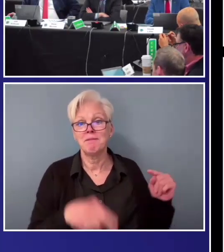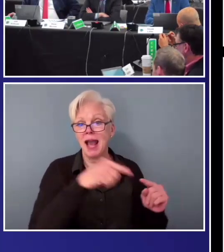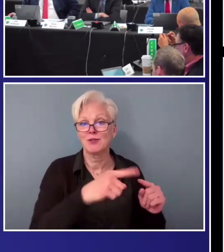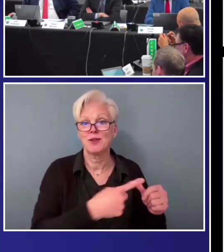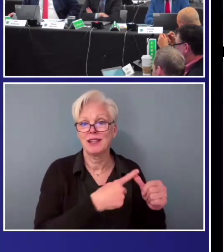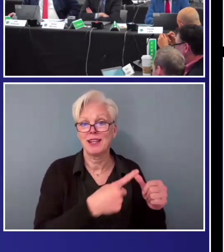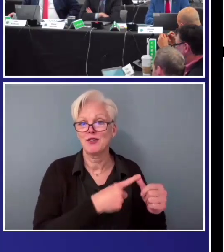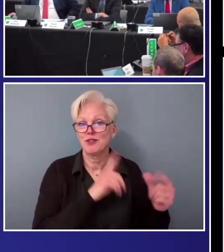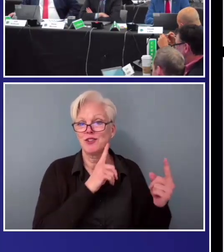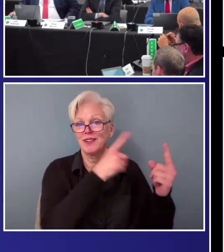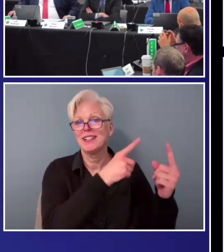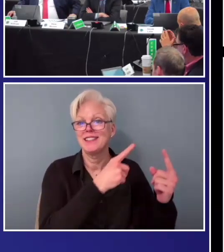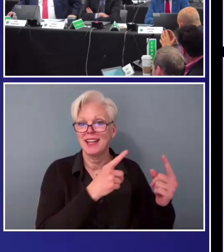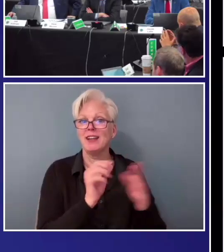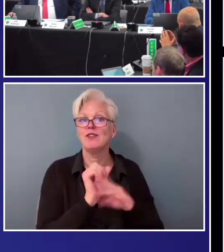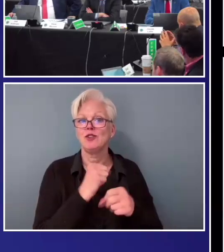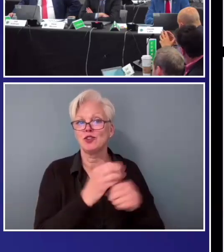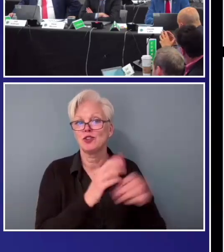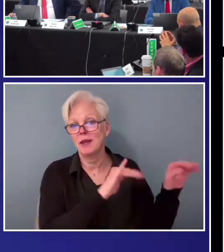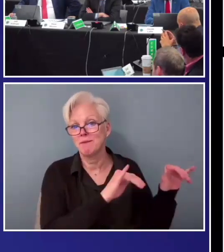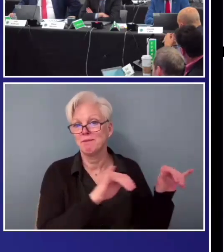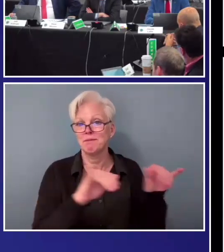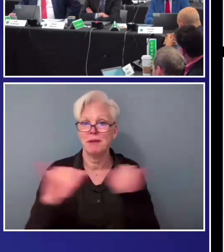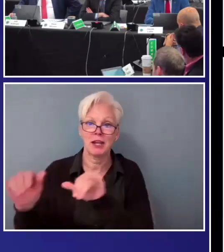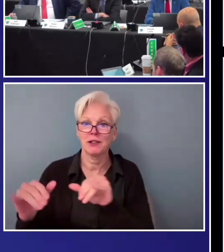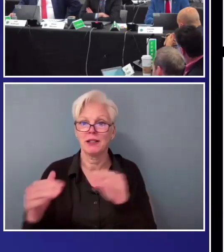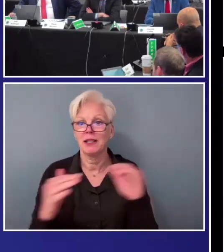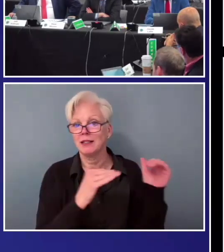intent to, to create parity across all programs.